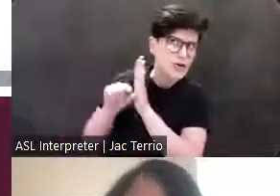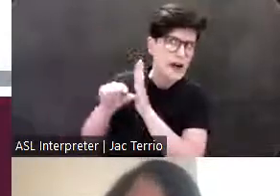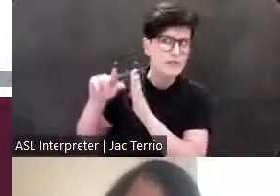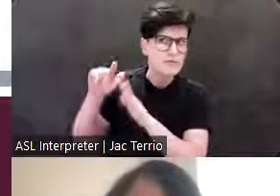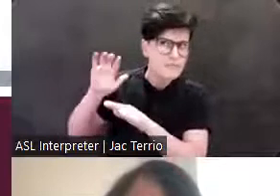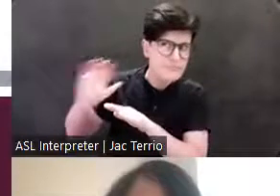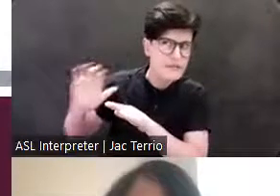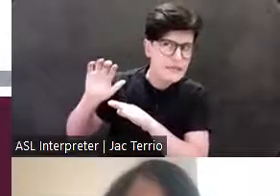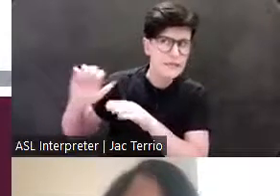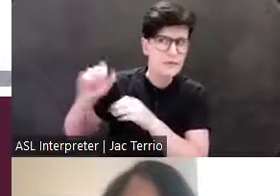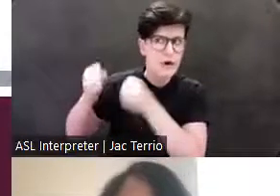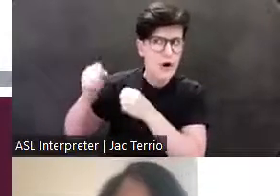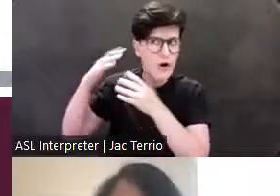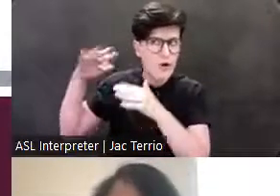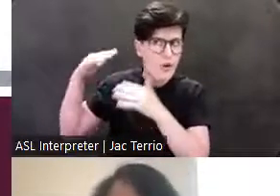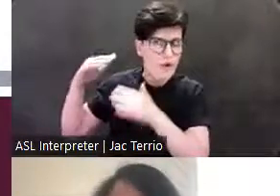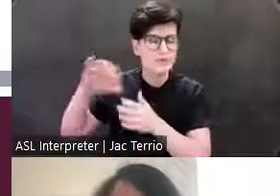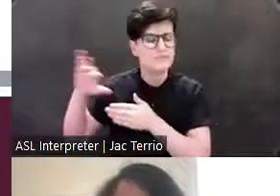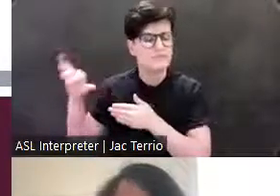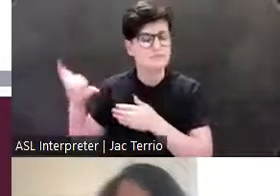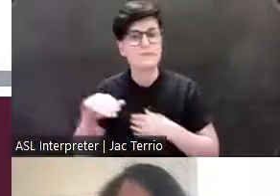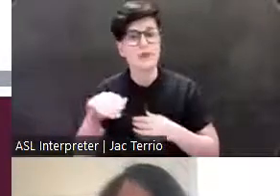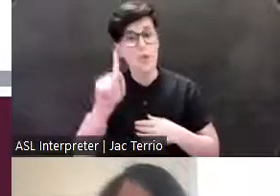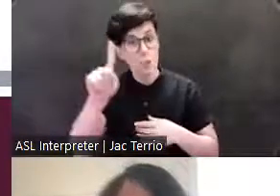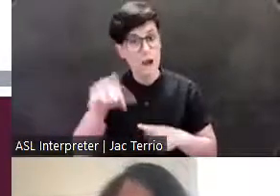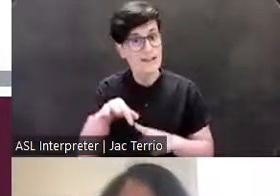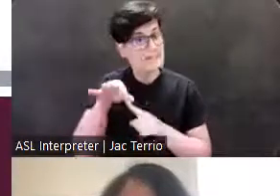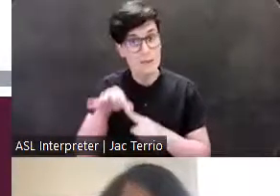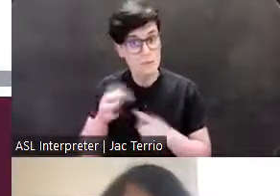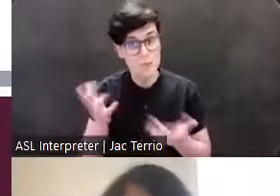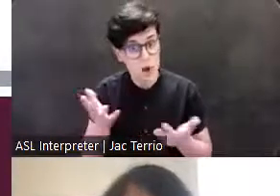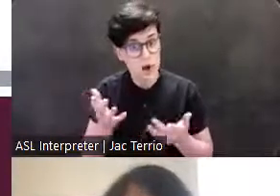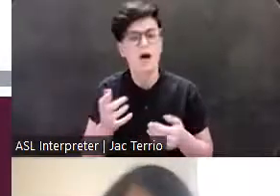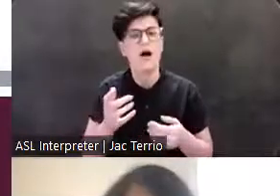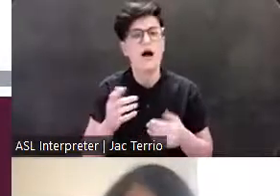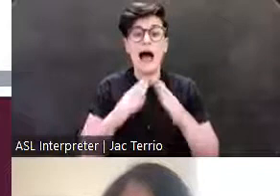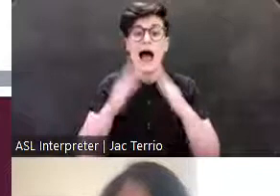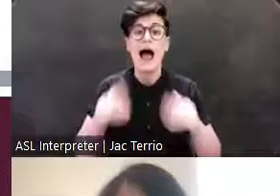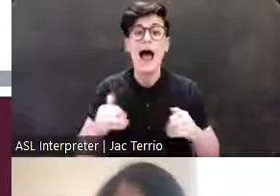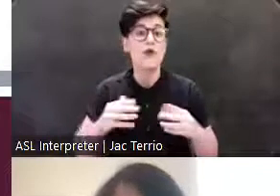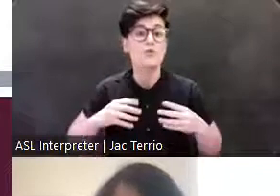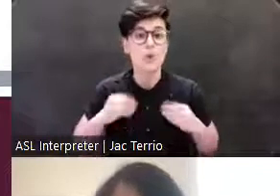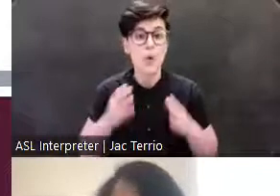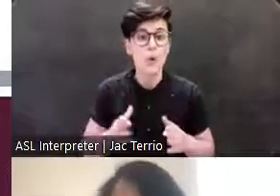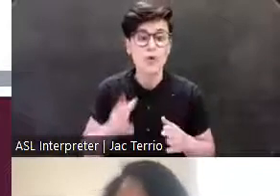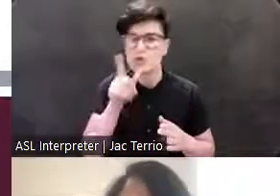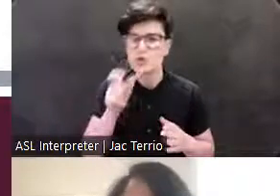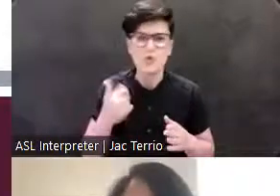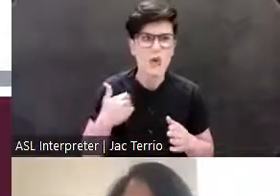One exception is housing owners who have no more than four units.